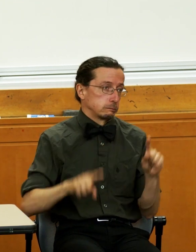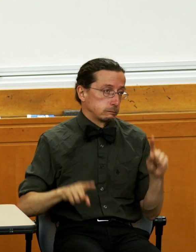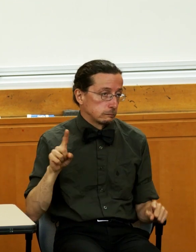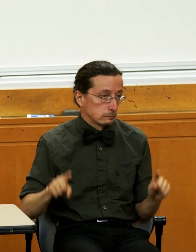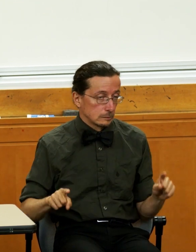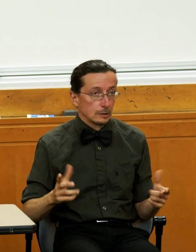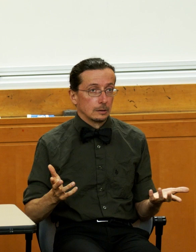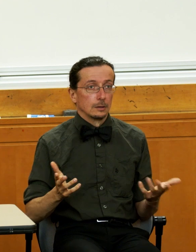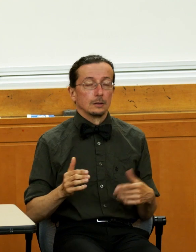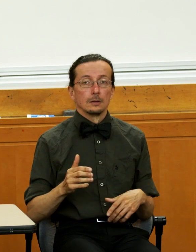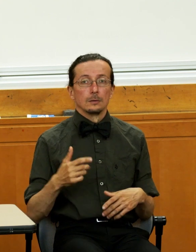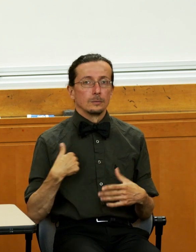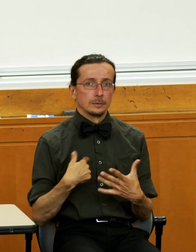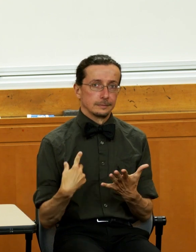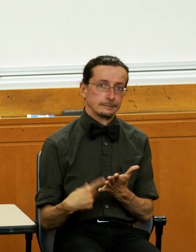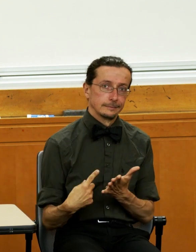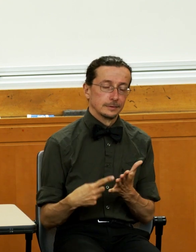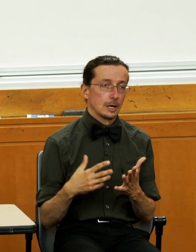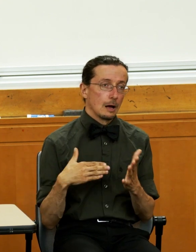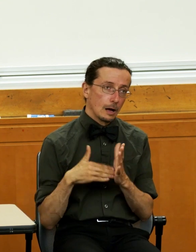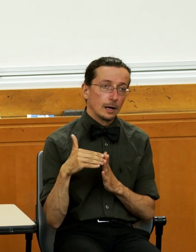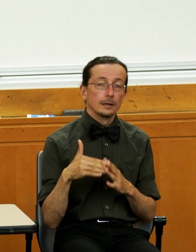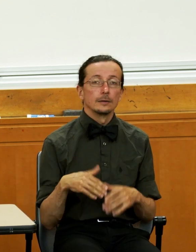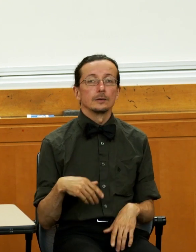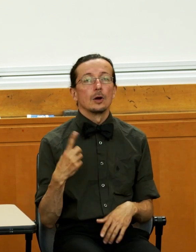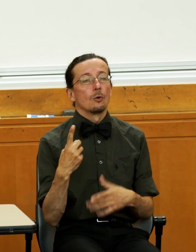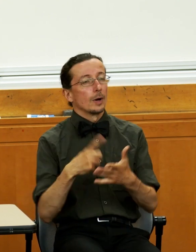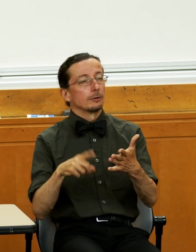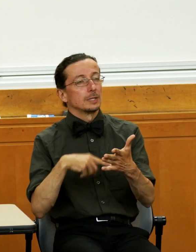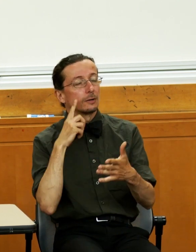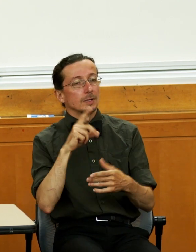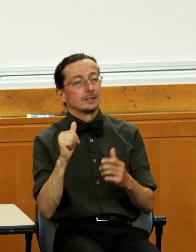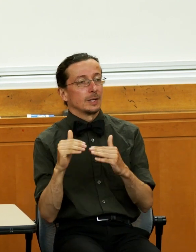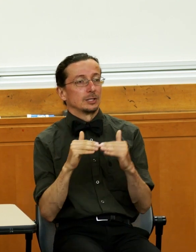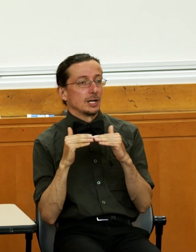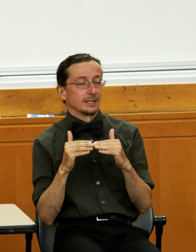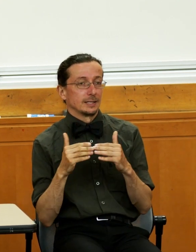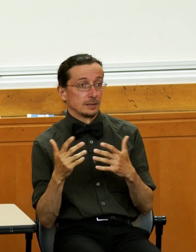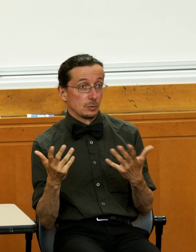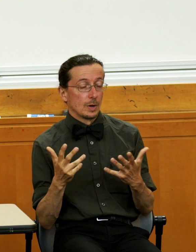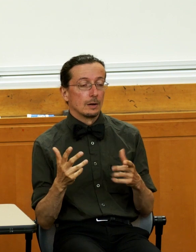lot. You know, one of the critiques of Disability Justice is that disability rights highlighted and,